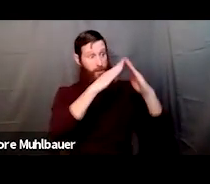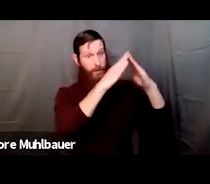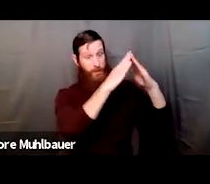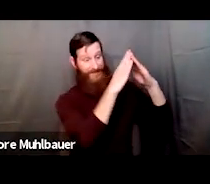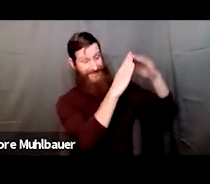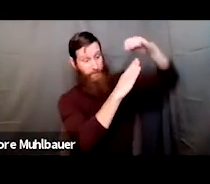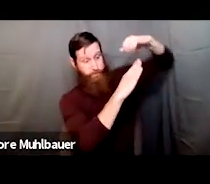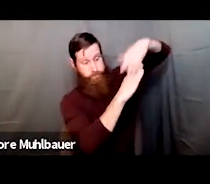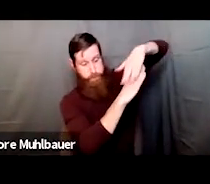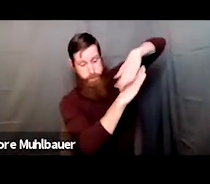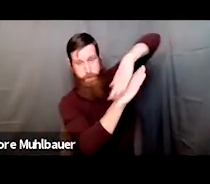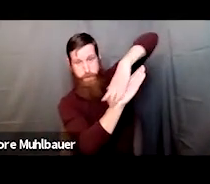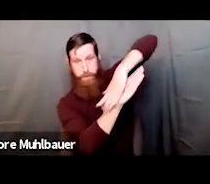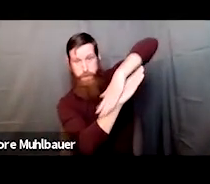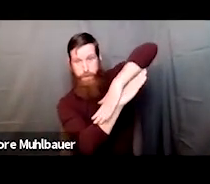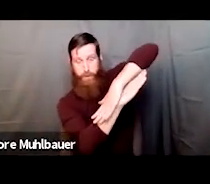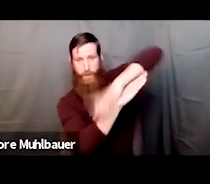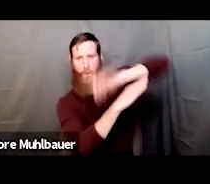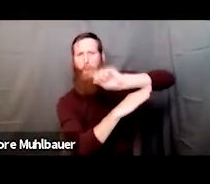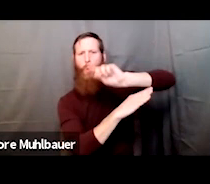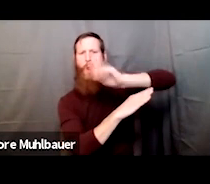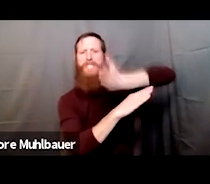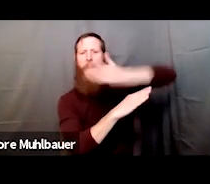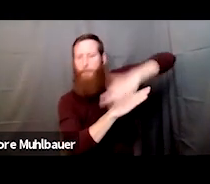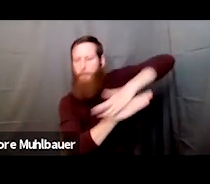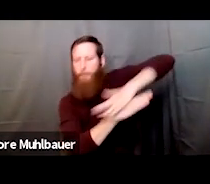also where that avalanche starts it would transport the debris.